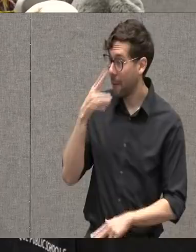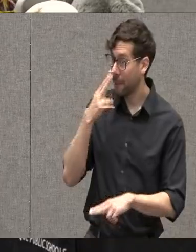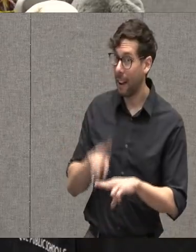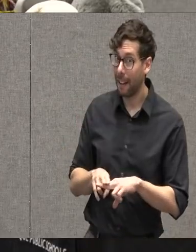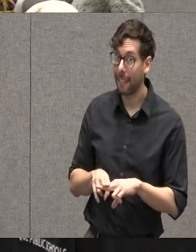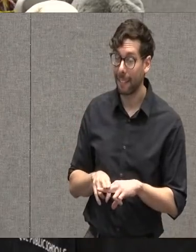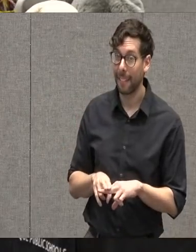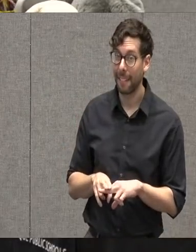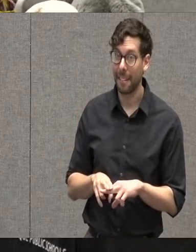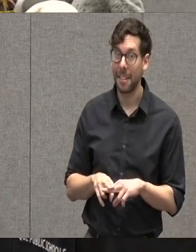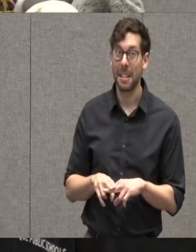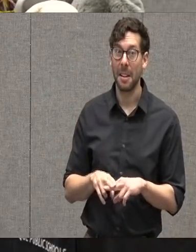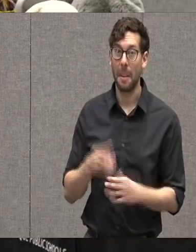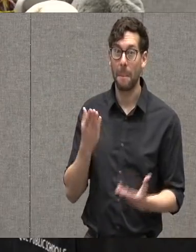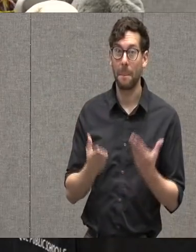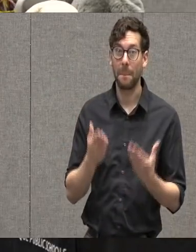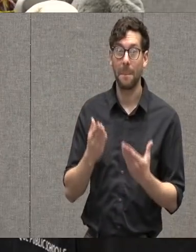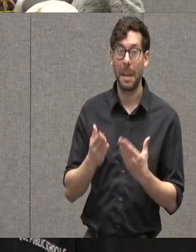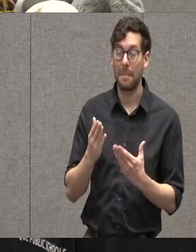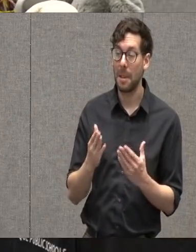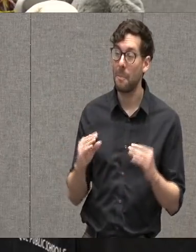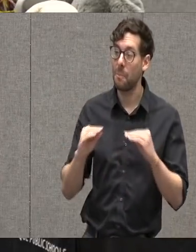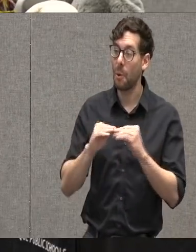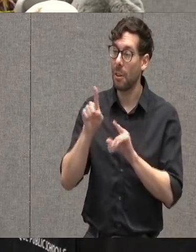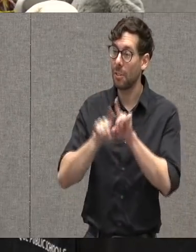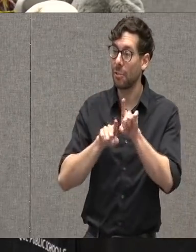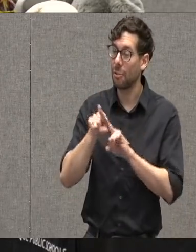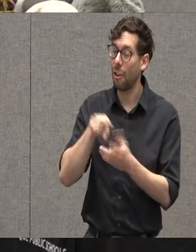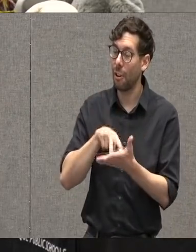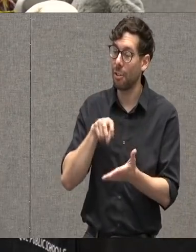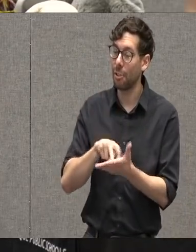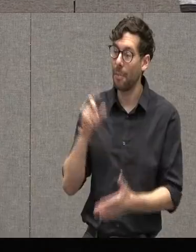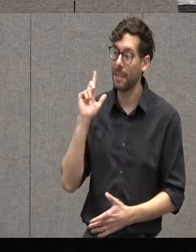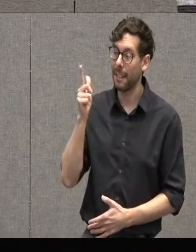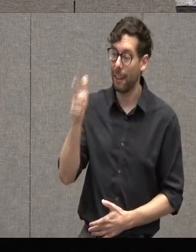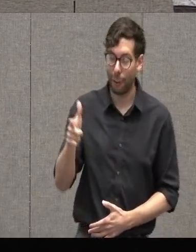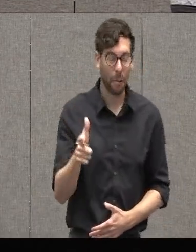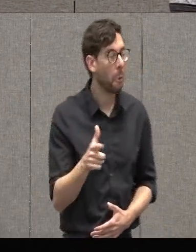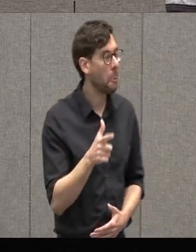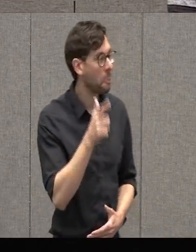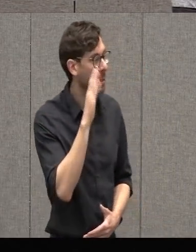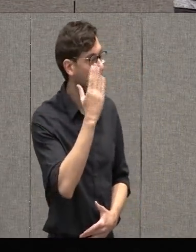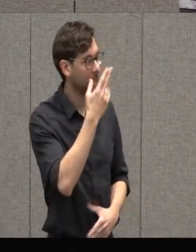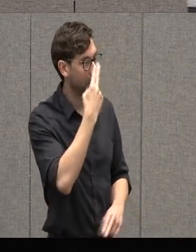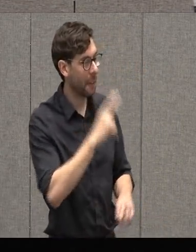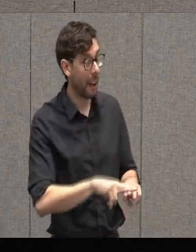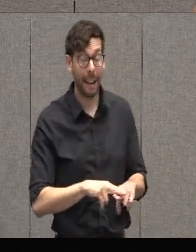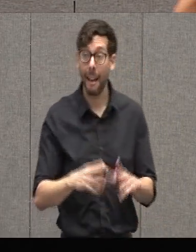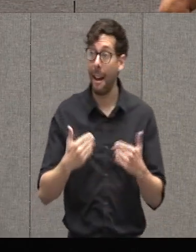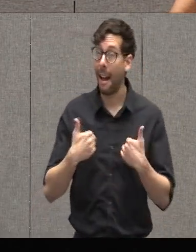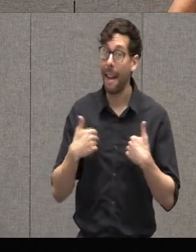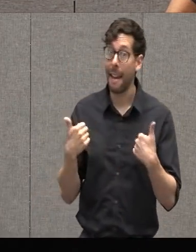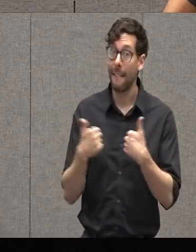We'll come back for maybe more star jumps later. Sounds fun. - I like it, I like it. I have a game. Okay. Okay, I talked about it earlier,